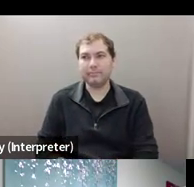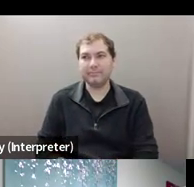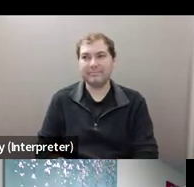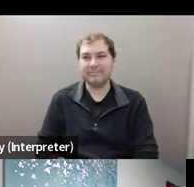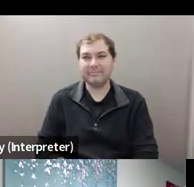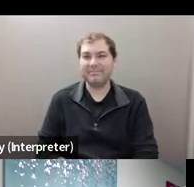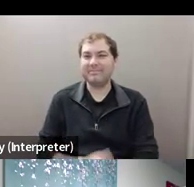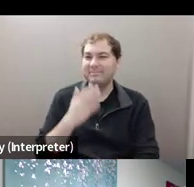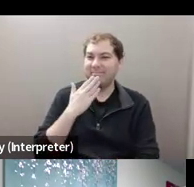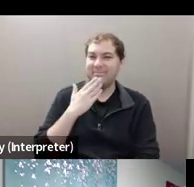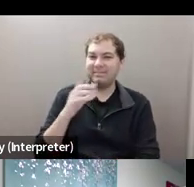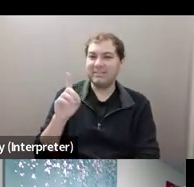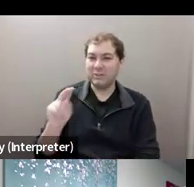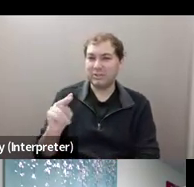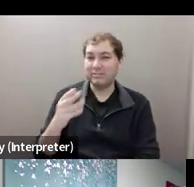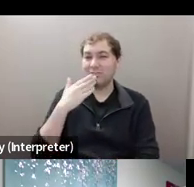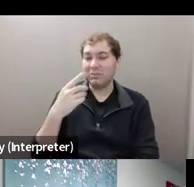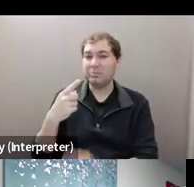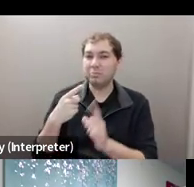Rebecca - APRIL: Thank you, Don. That's a really good 8